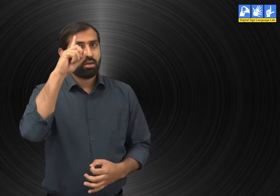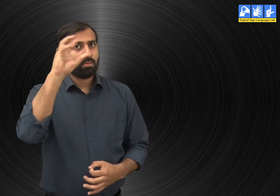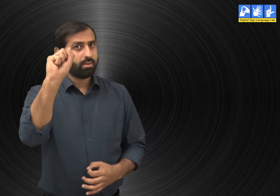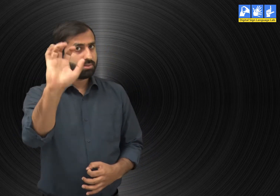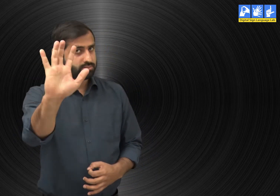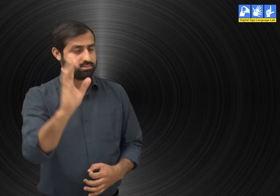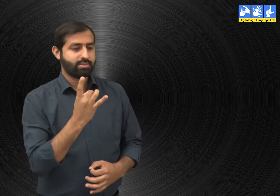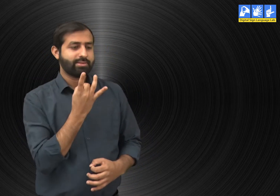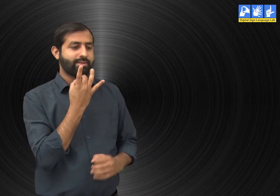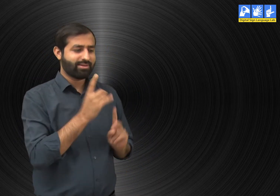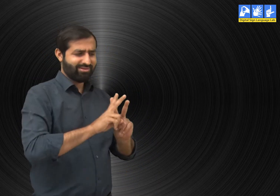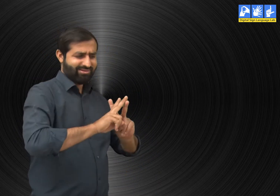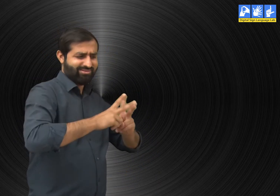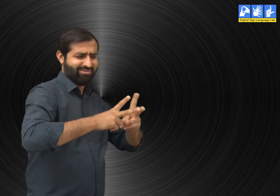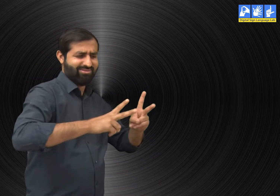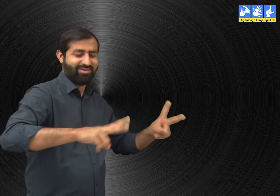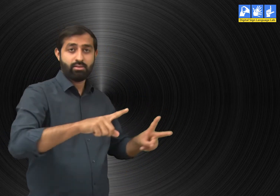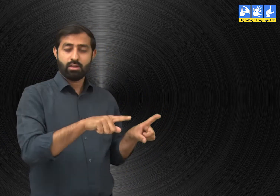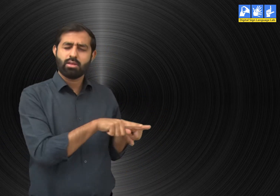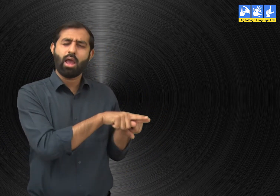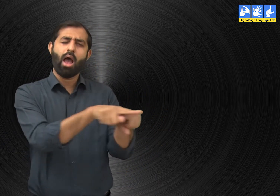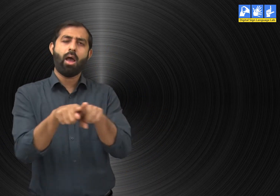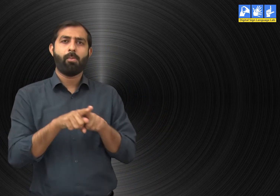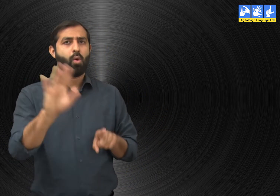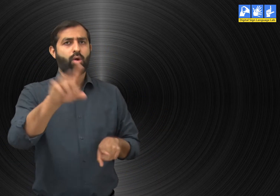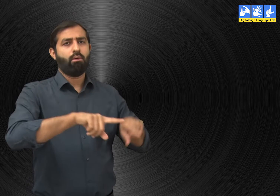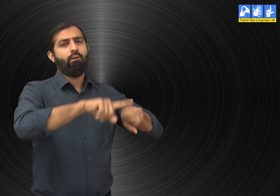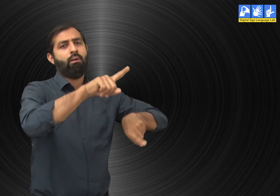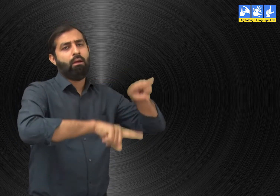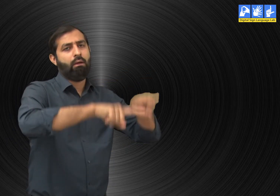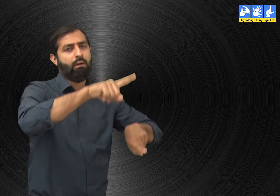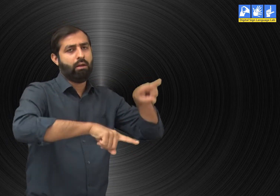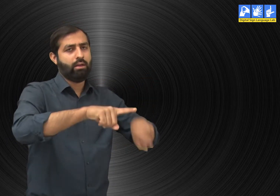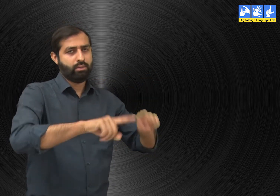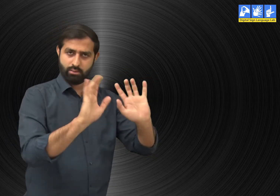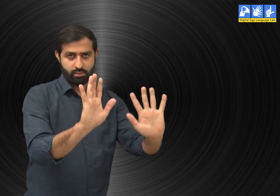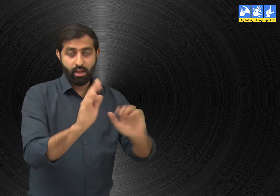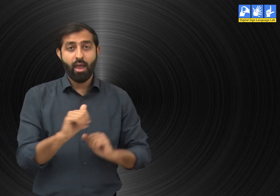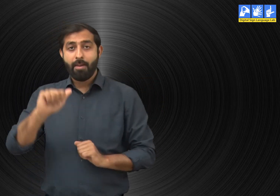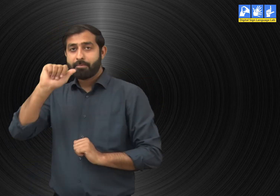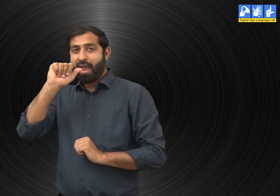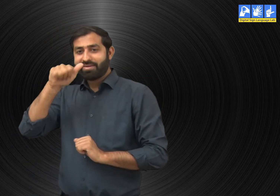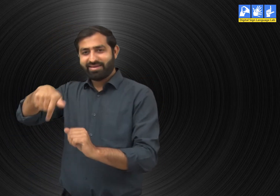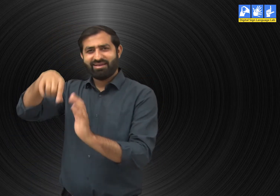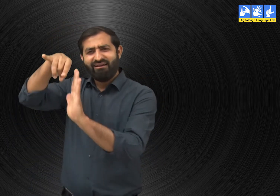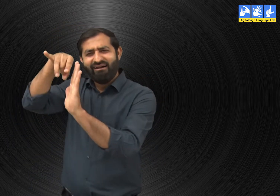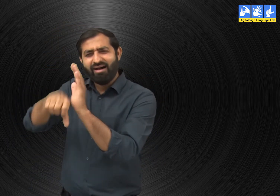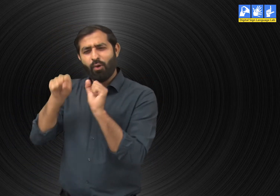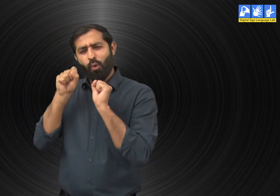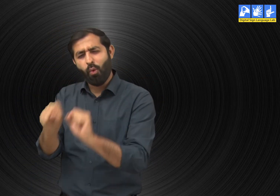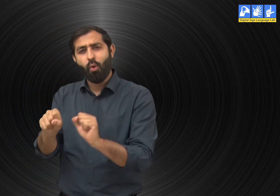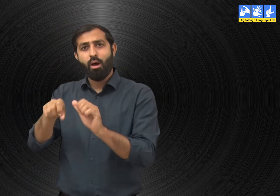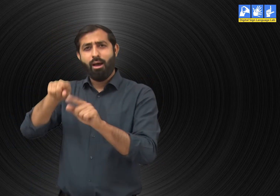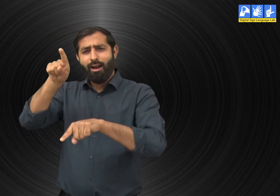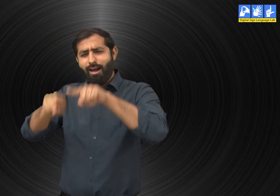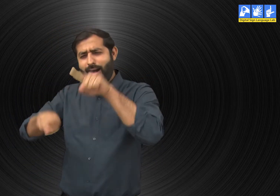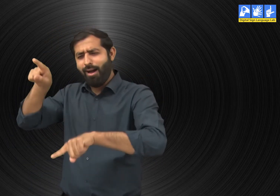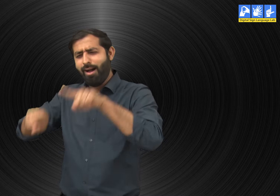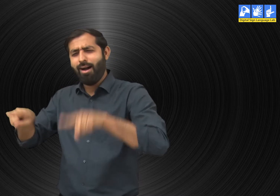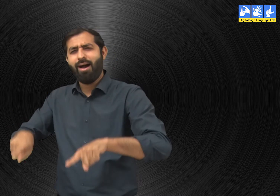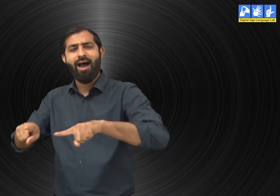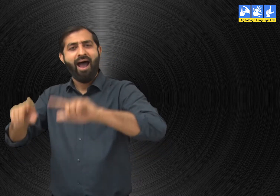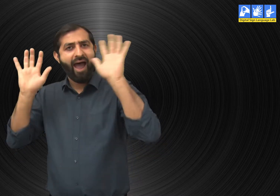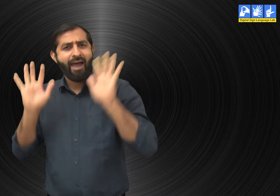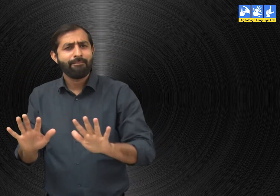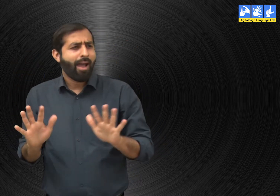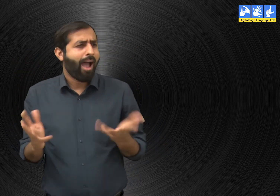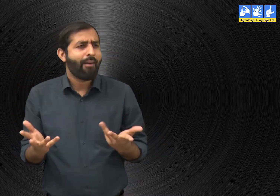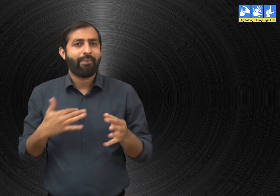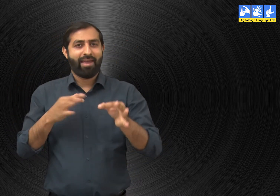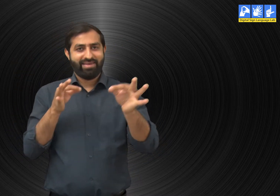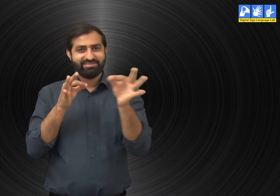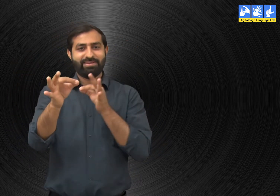You must know that different metals show different reactions when they react with water.